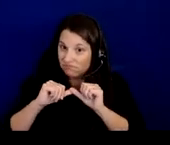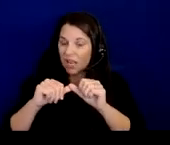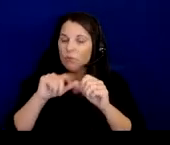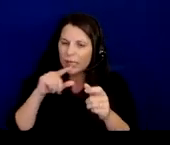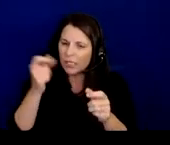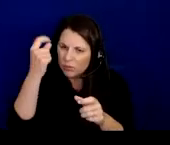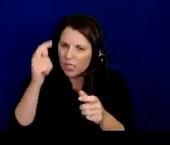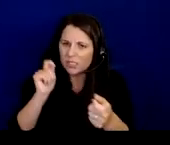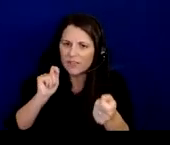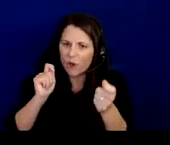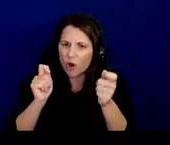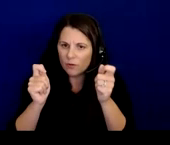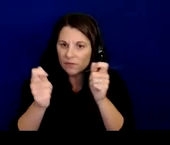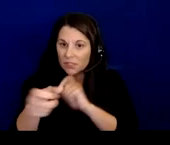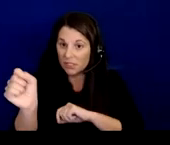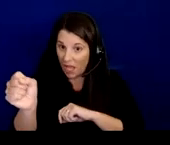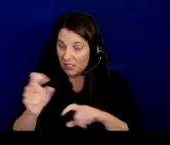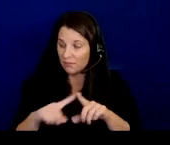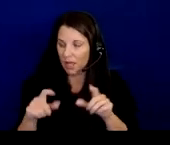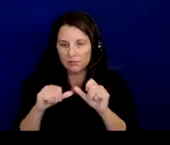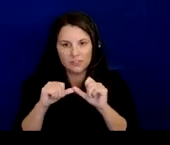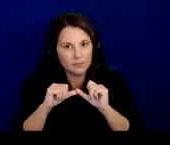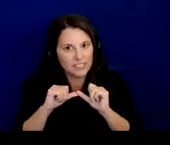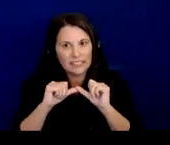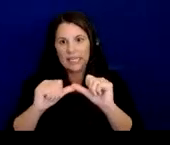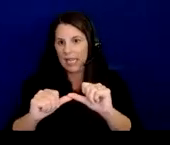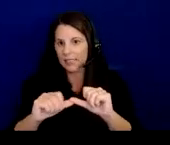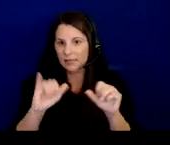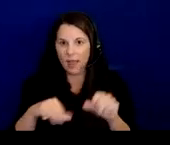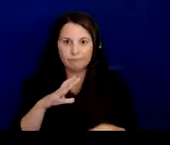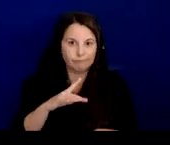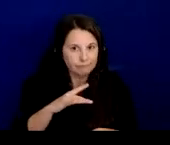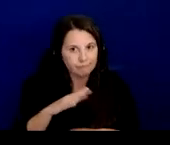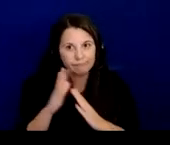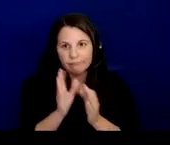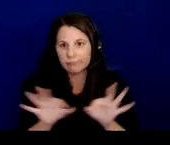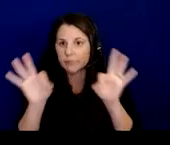And I think that's obviously the most important because, again, we're trying this is for longevity here.